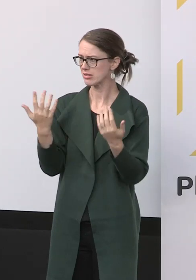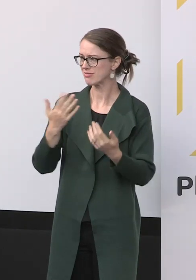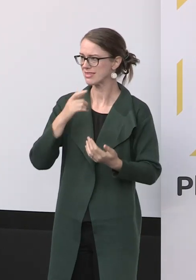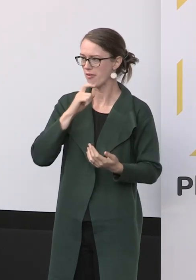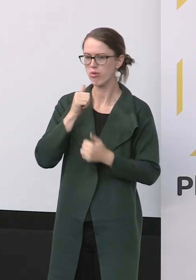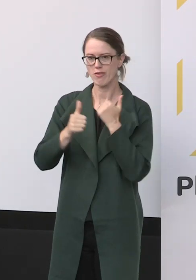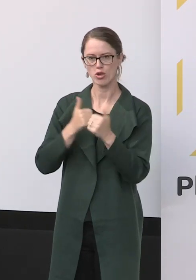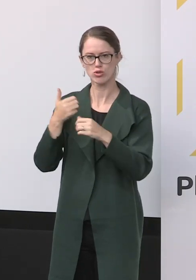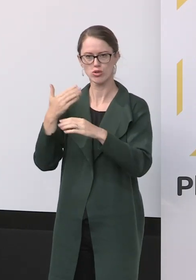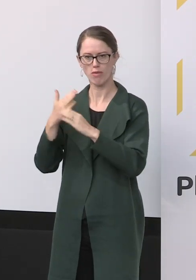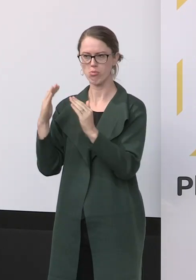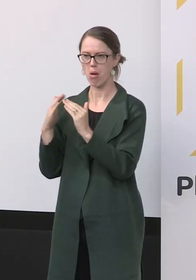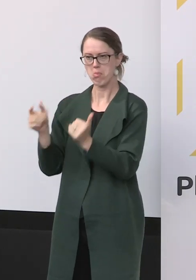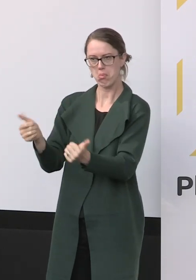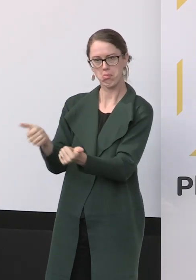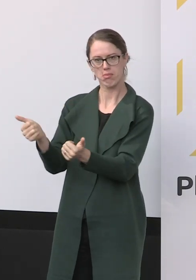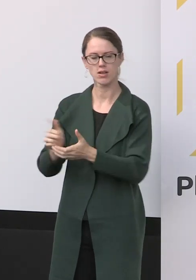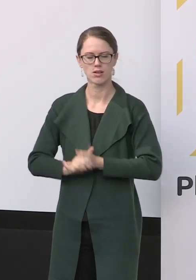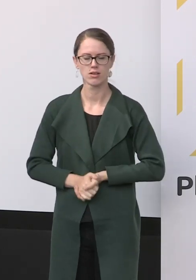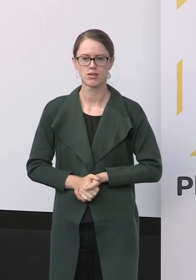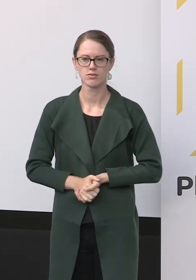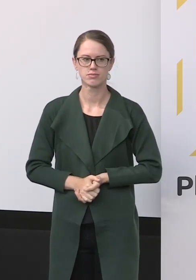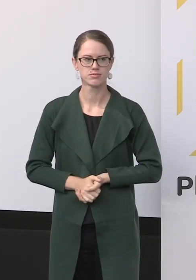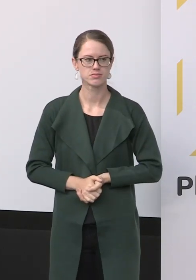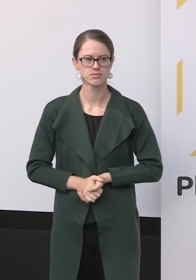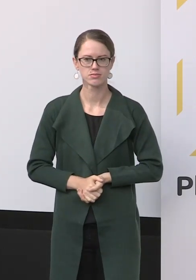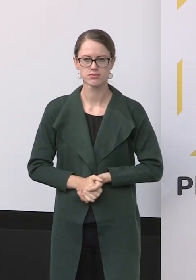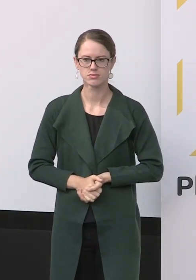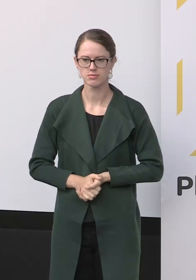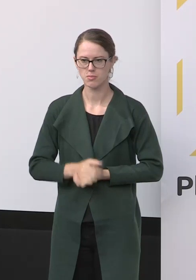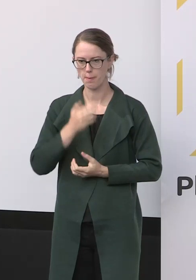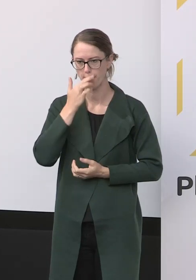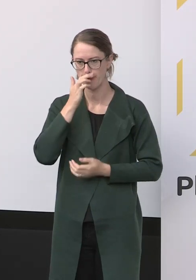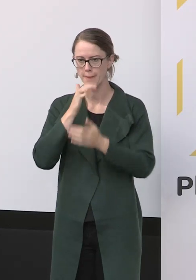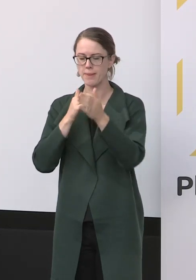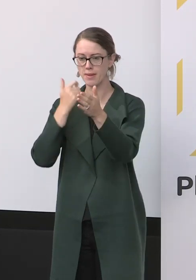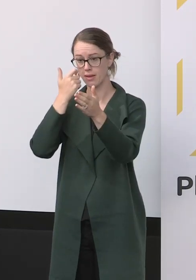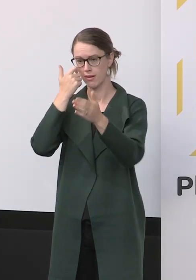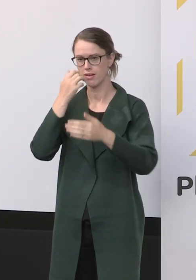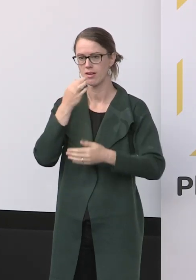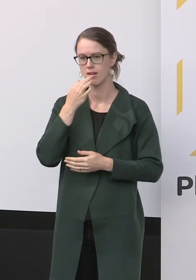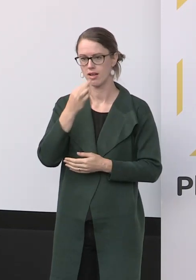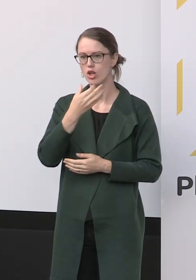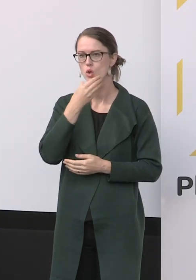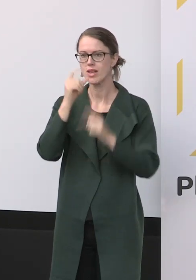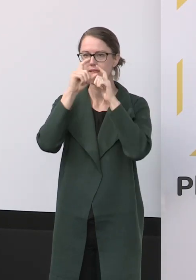staff are safe. But even as we move into Alert Level 1, I think we will see a change in the nature of work in that